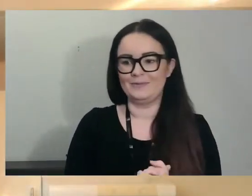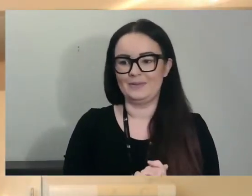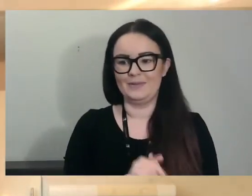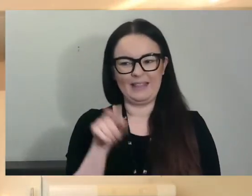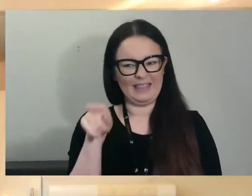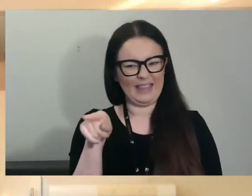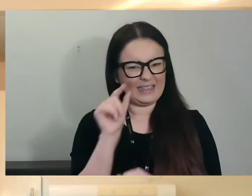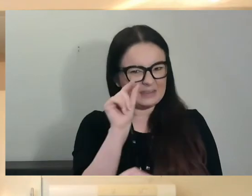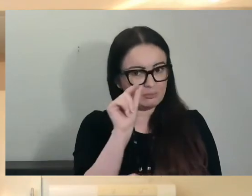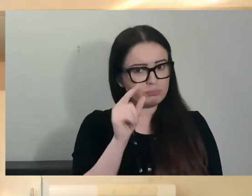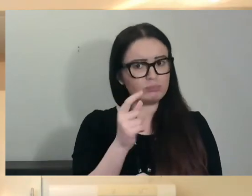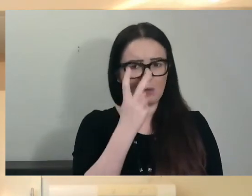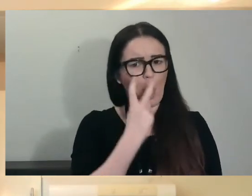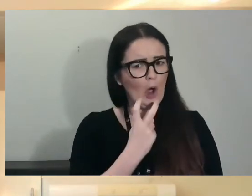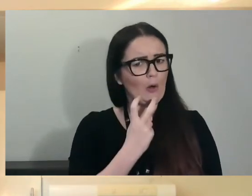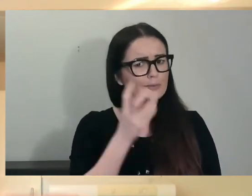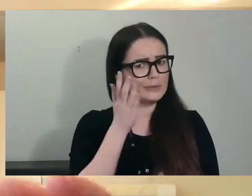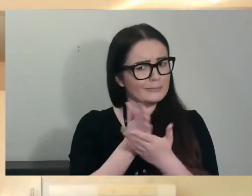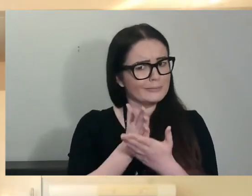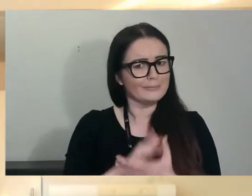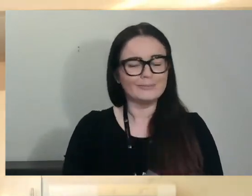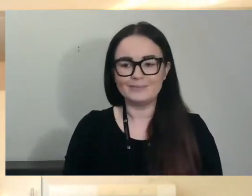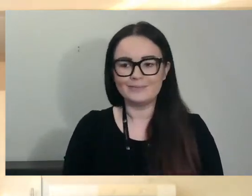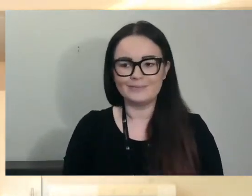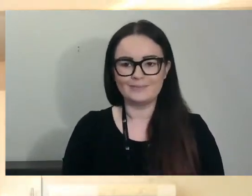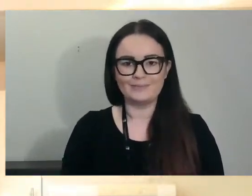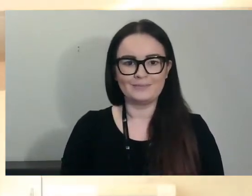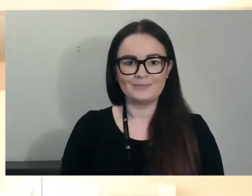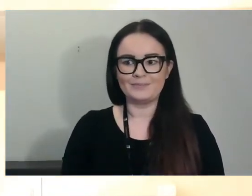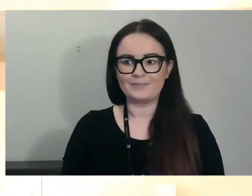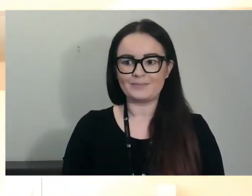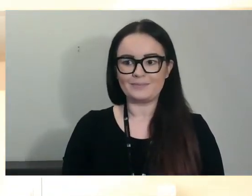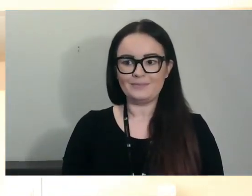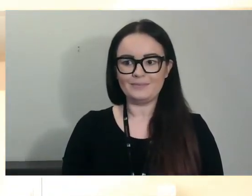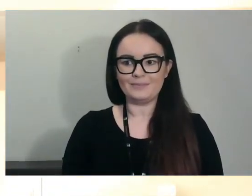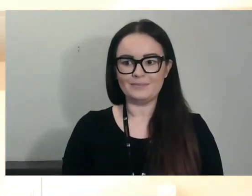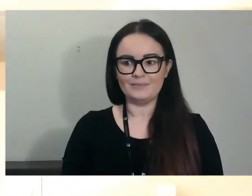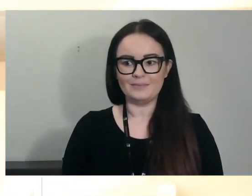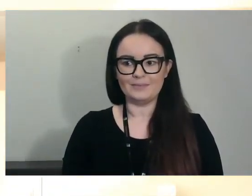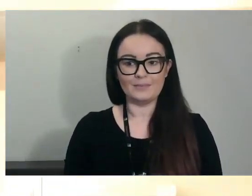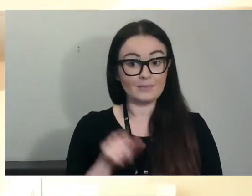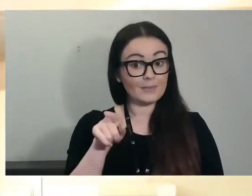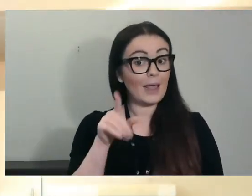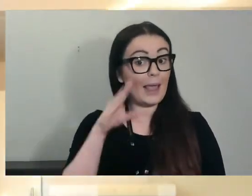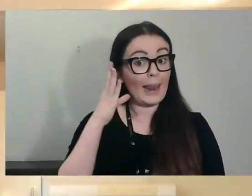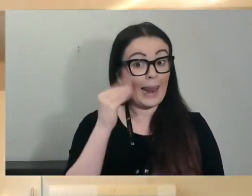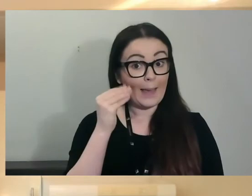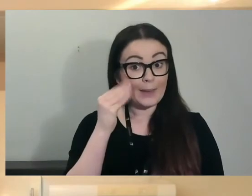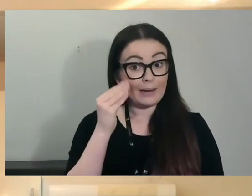past their best these little new potatoes that I've cut in half. I've got a lemon that